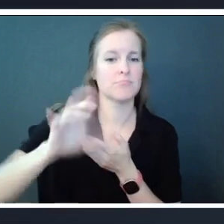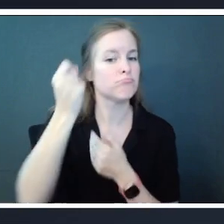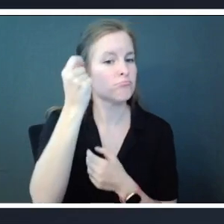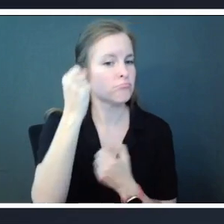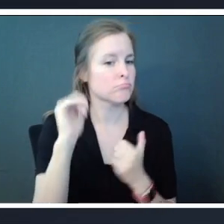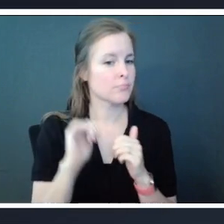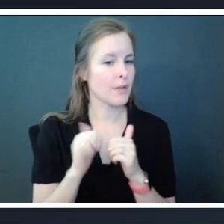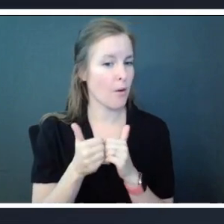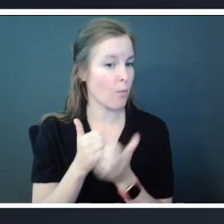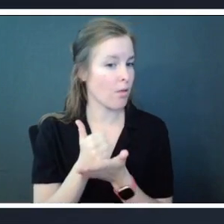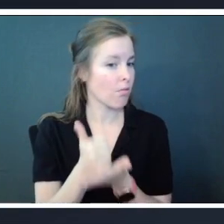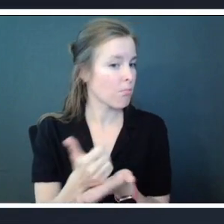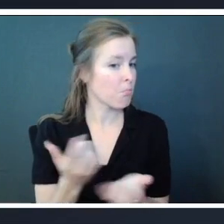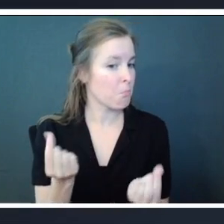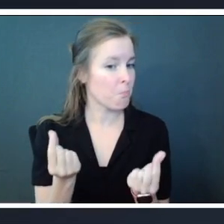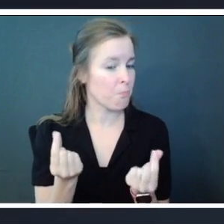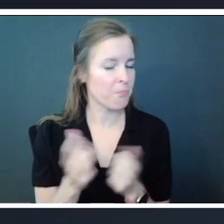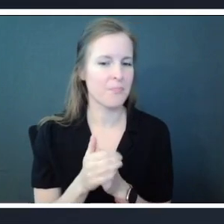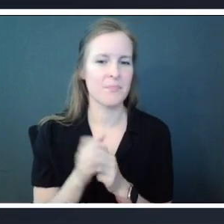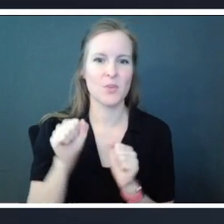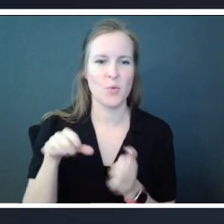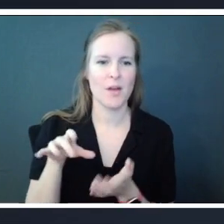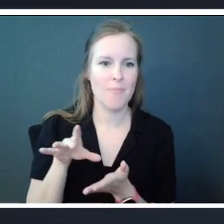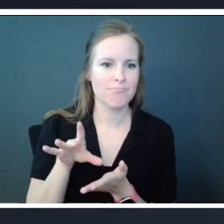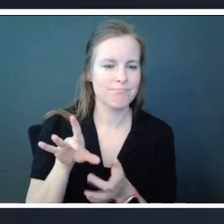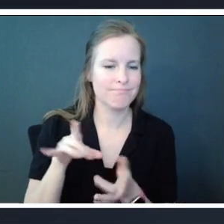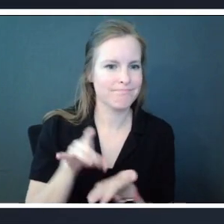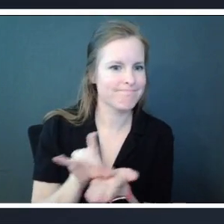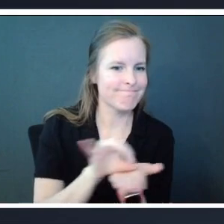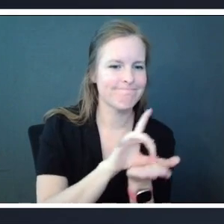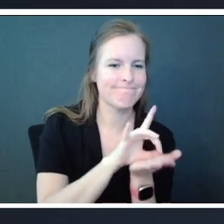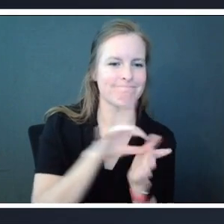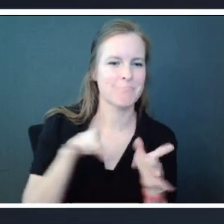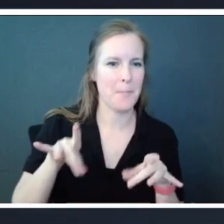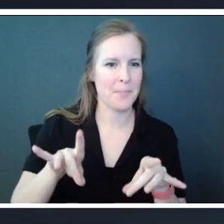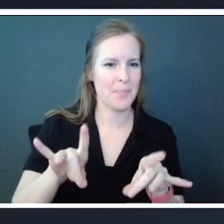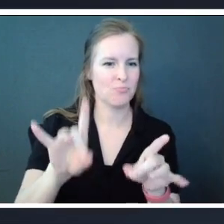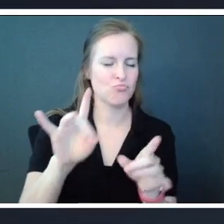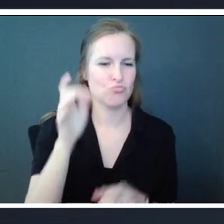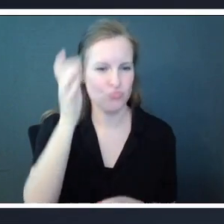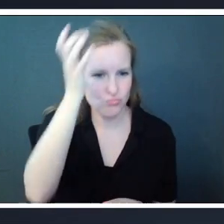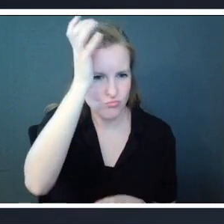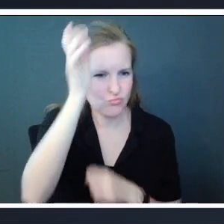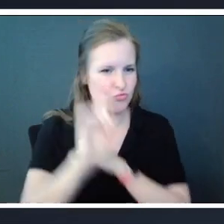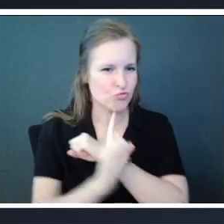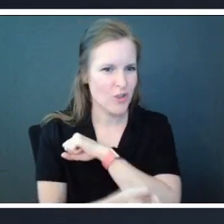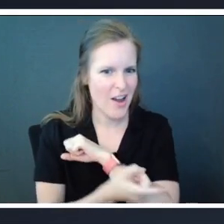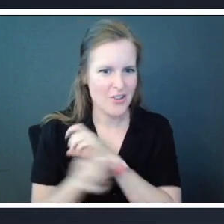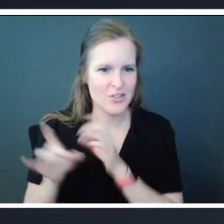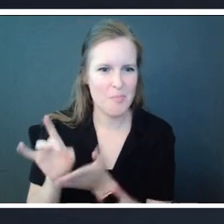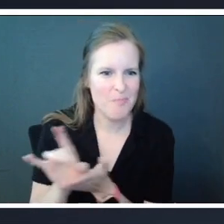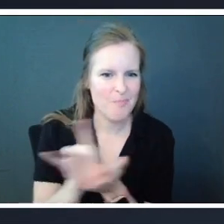cleaning up around waterways. What will you do to help protect habitats and keep them clean? Wow,